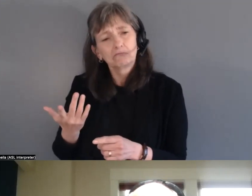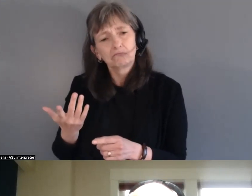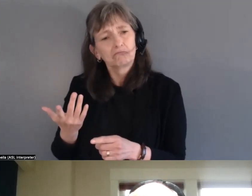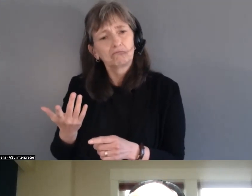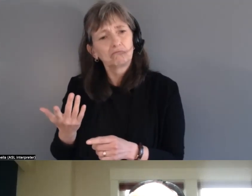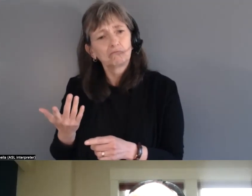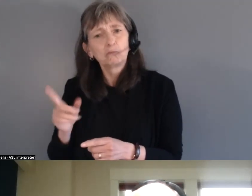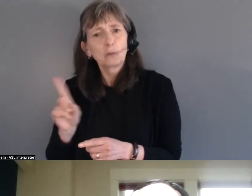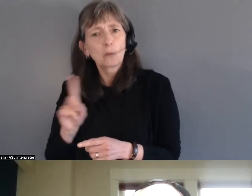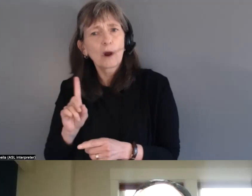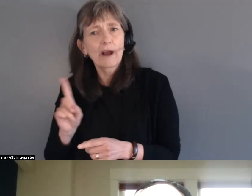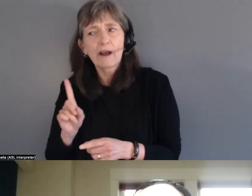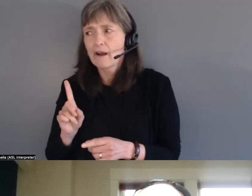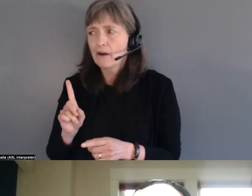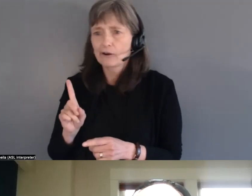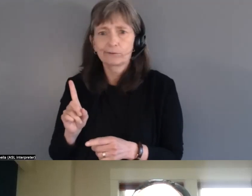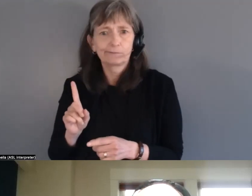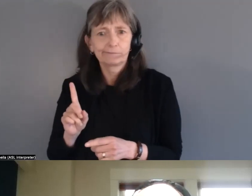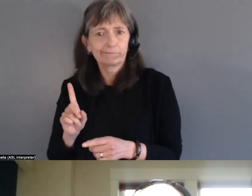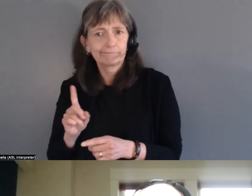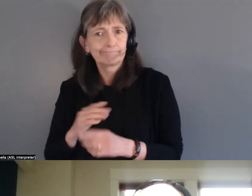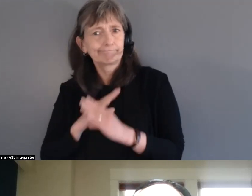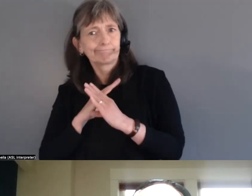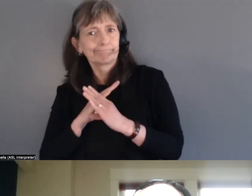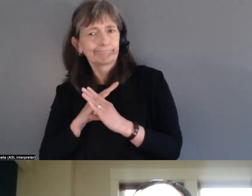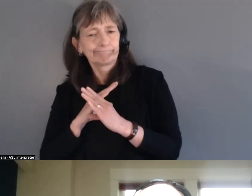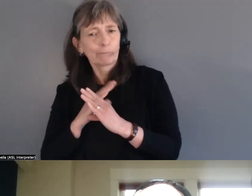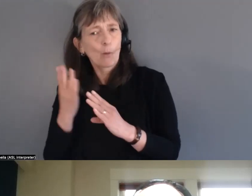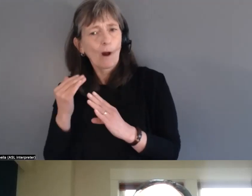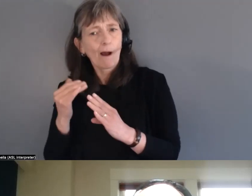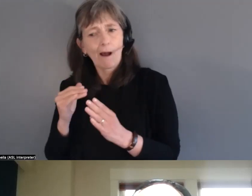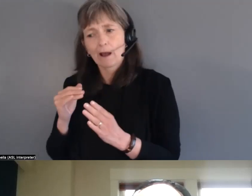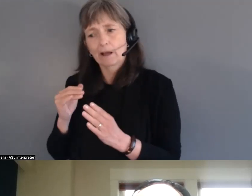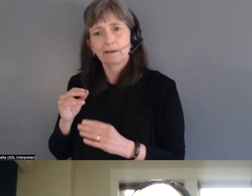North American publishers to make that transition to Thema.